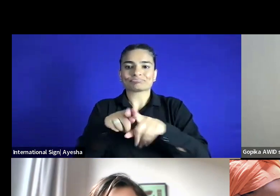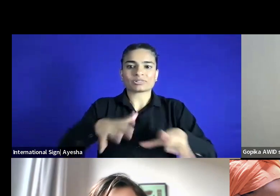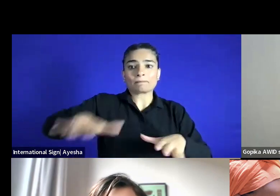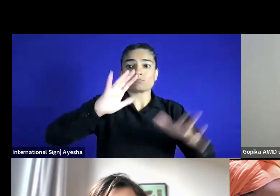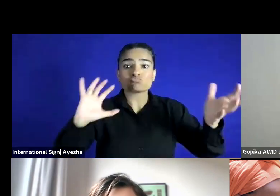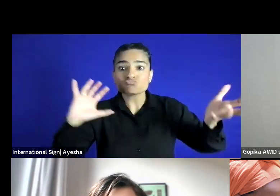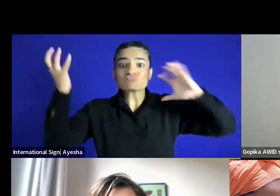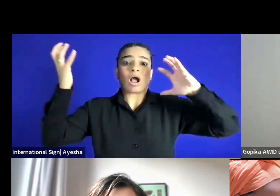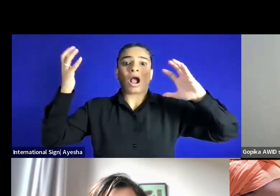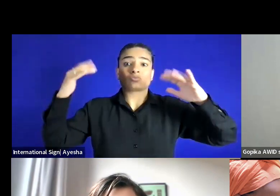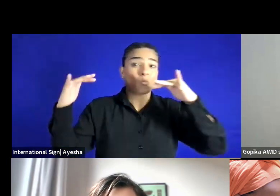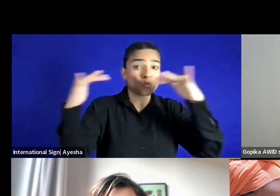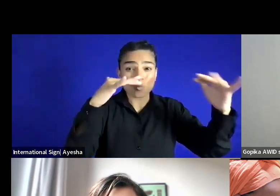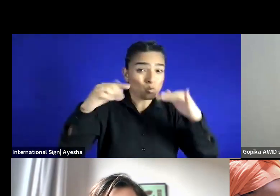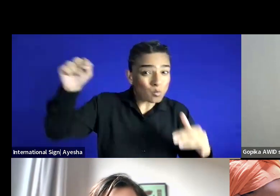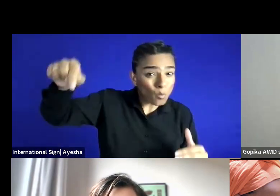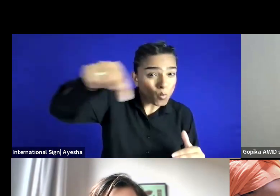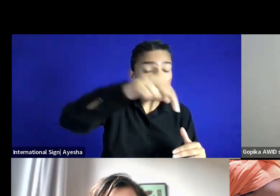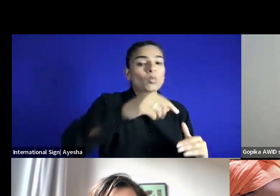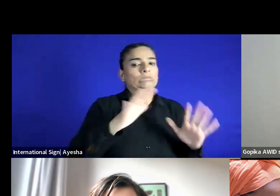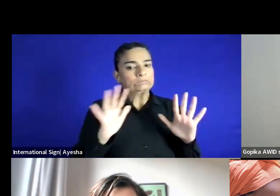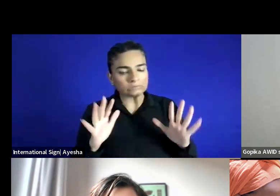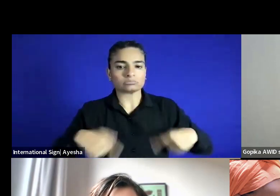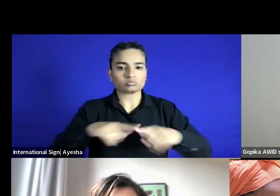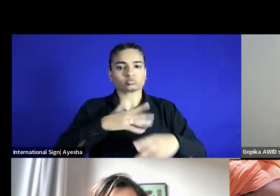remembering that those issues reflect the state of the world.